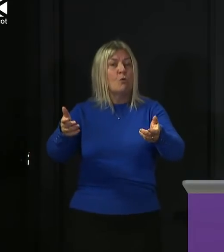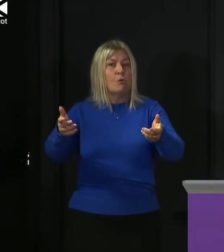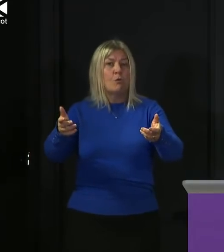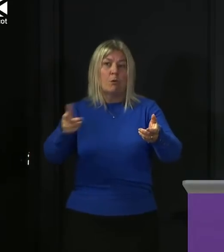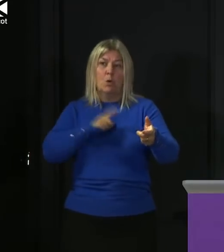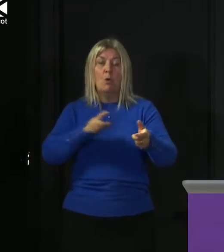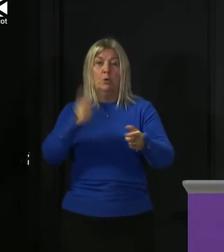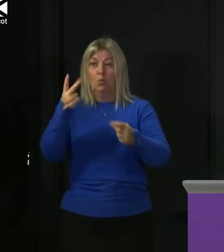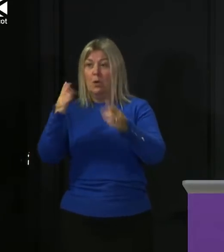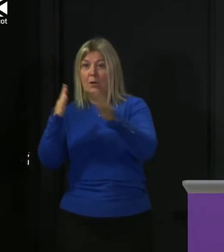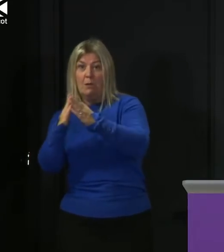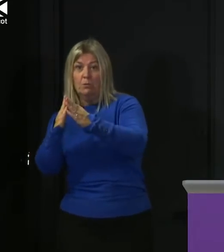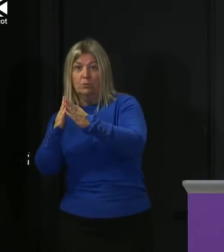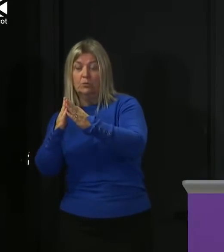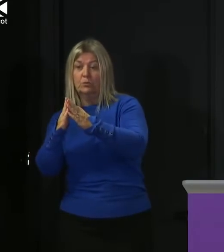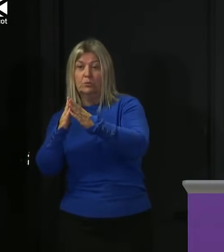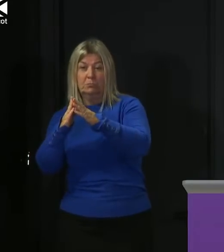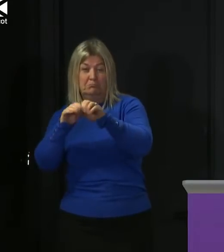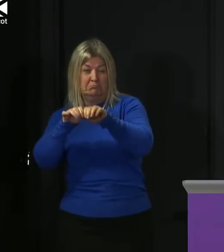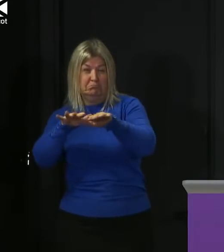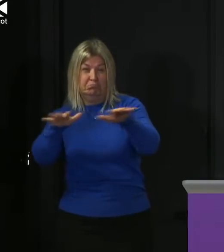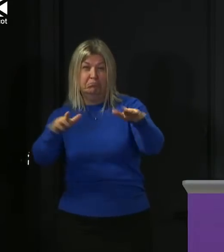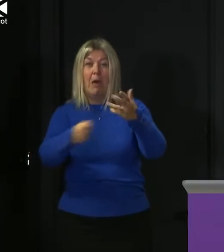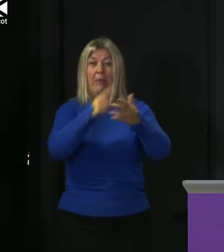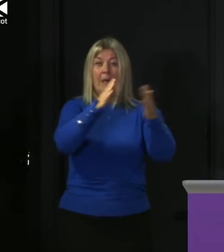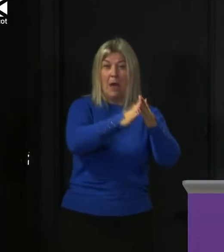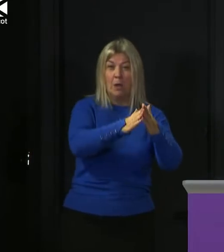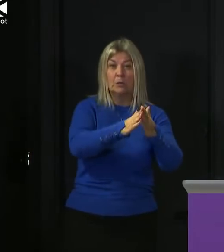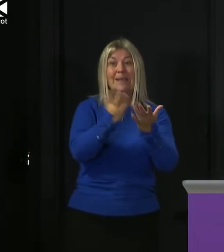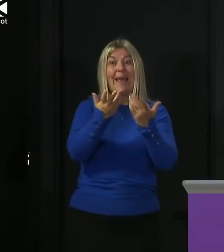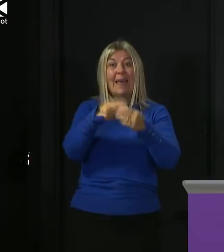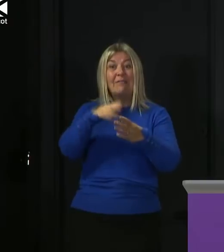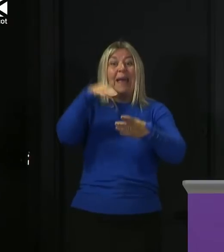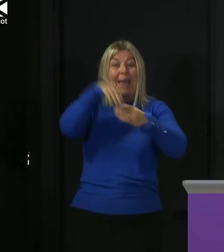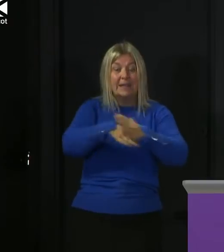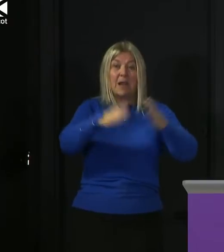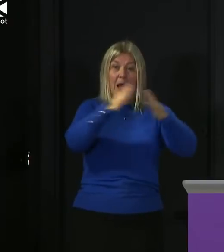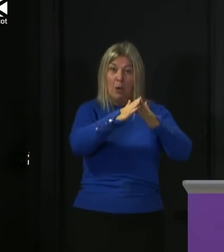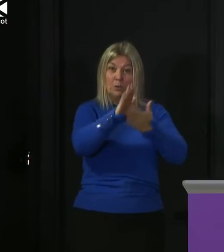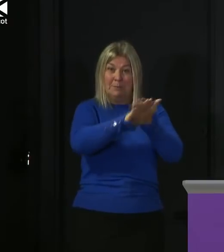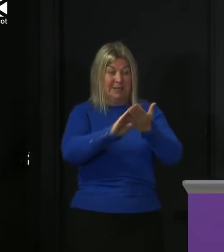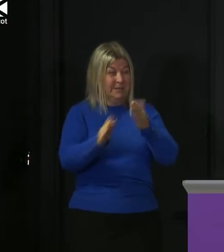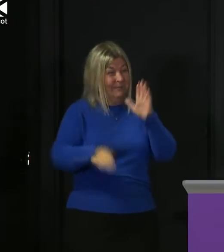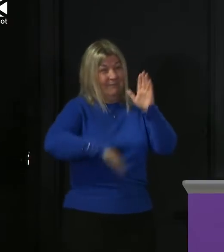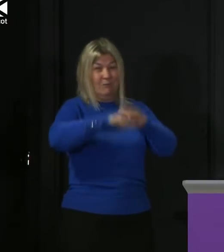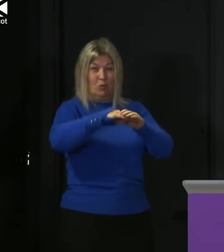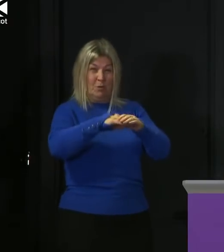this virus, if it gets into a household, it can infect everybody in that household. So trying to